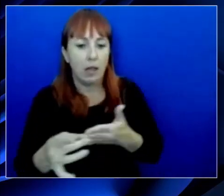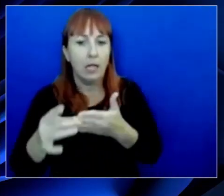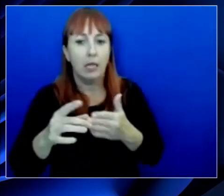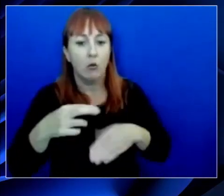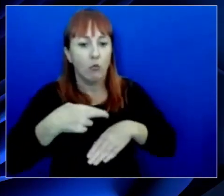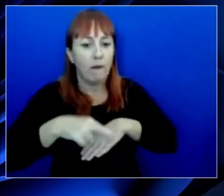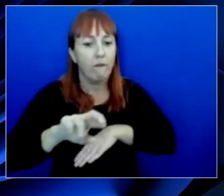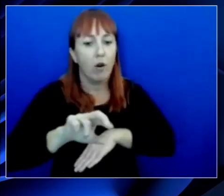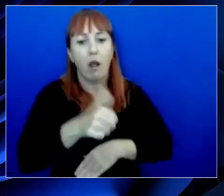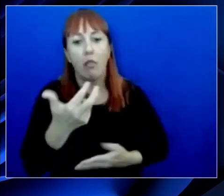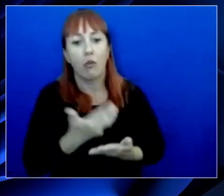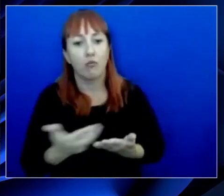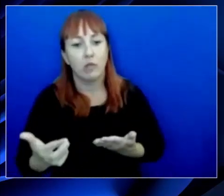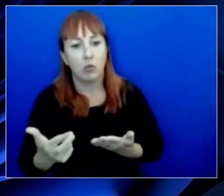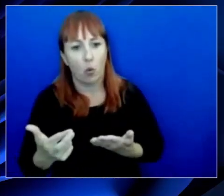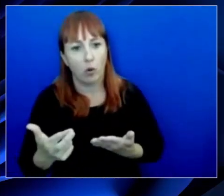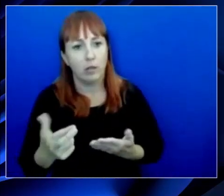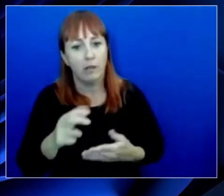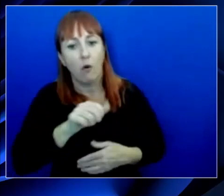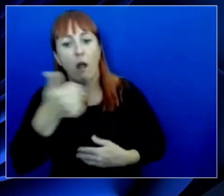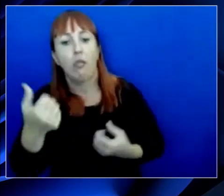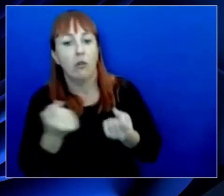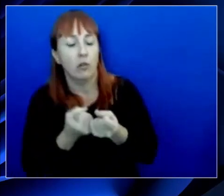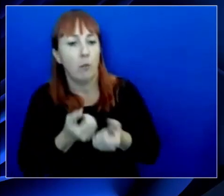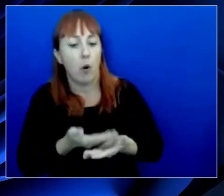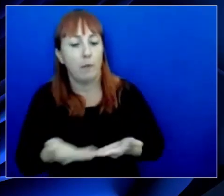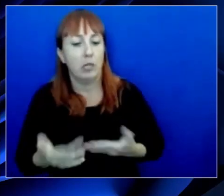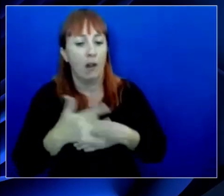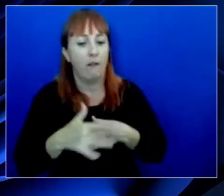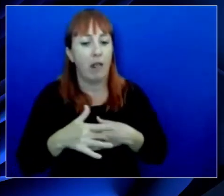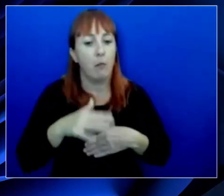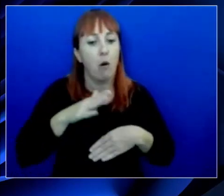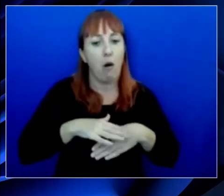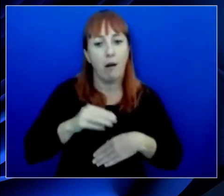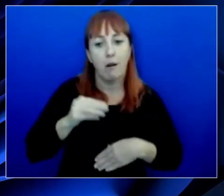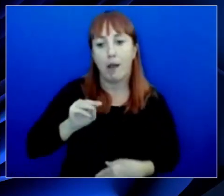For other support material that are available on Microsoft website.